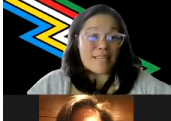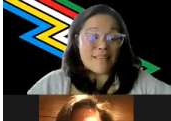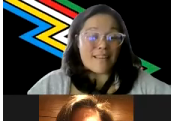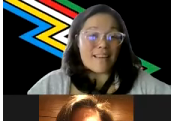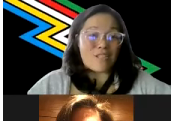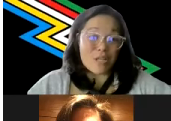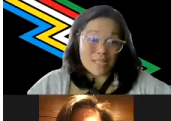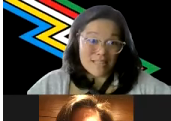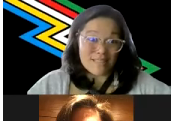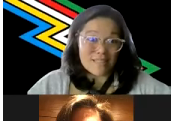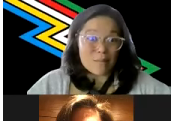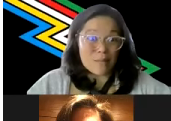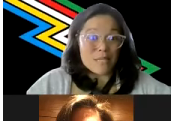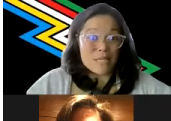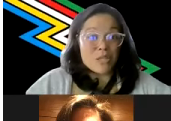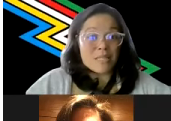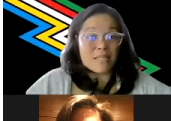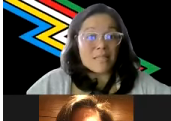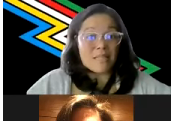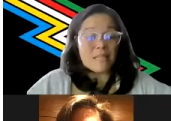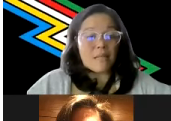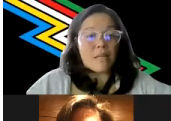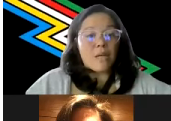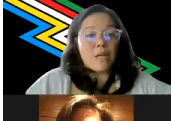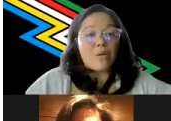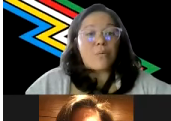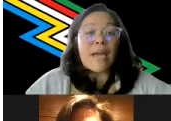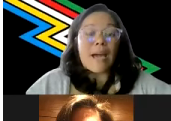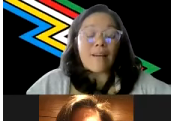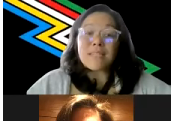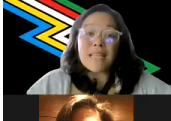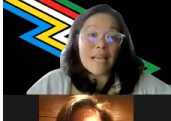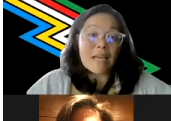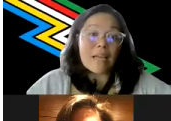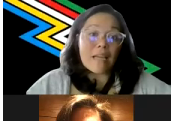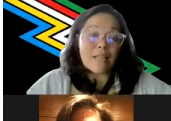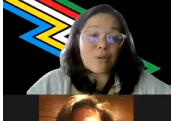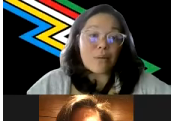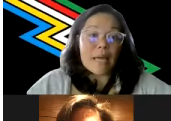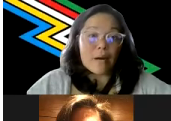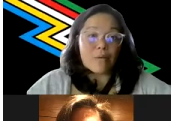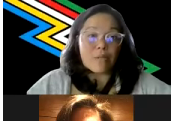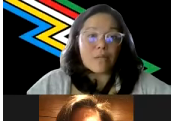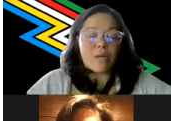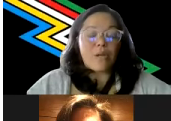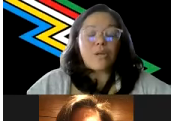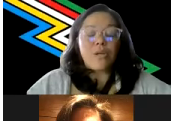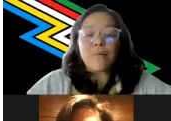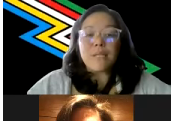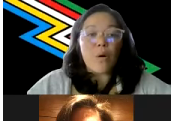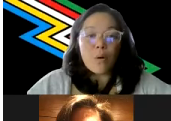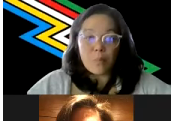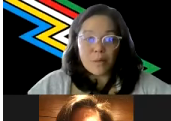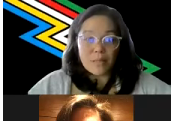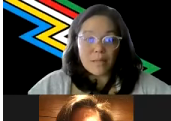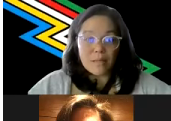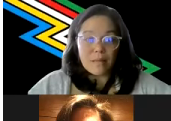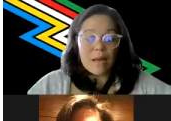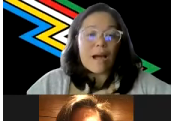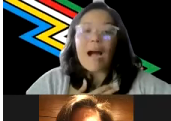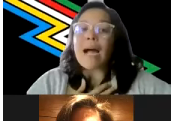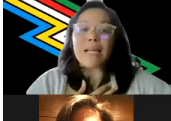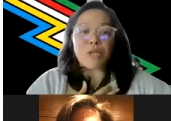ju, and disability justice, we have to take into account you as a whole person, I as a